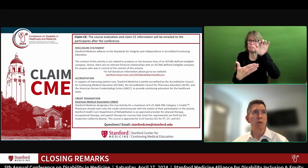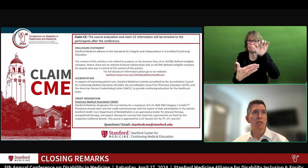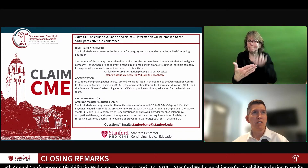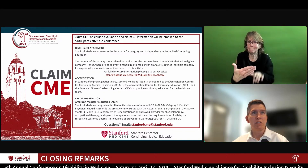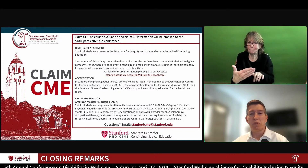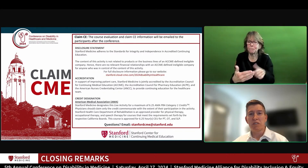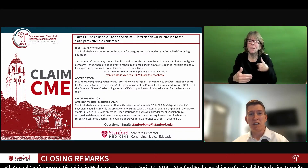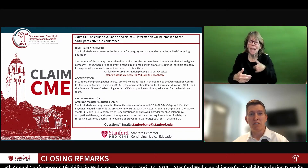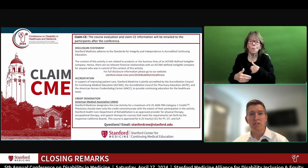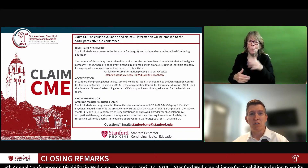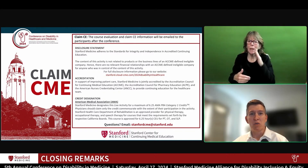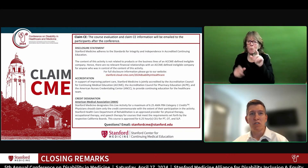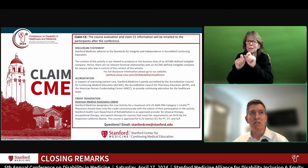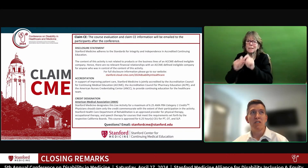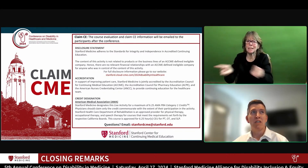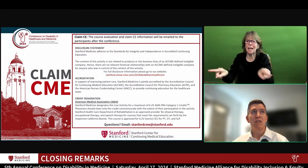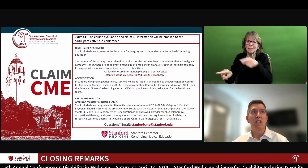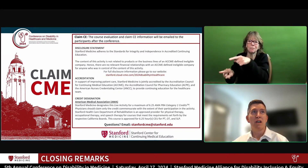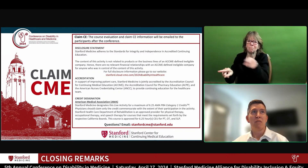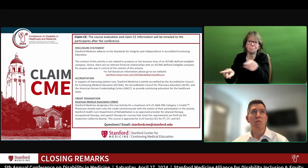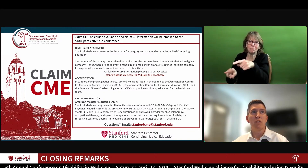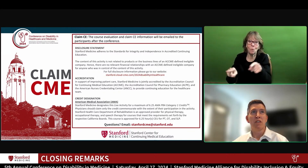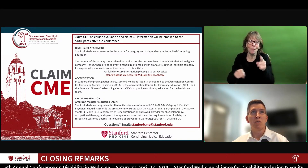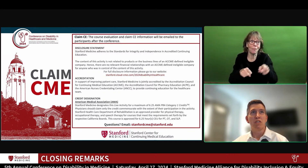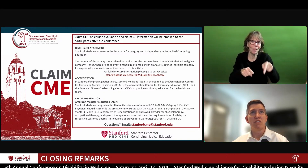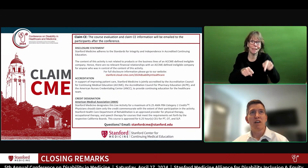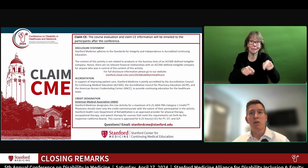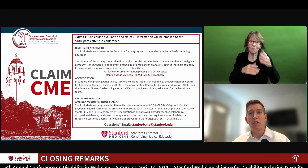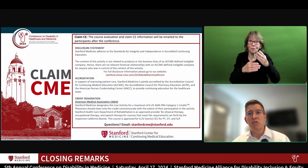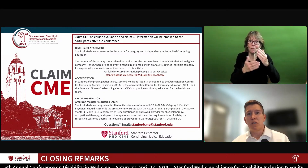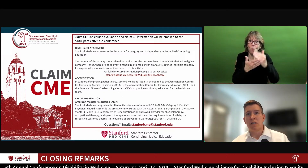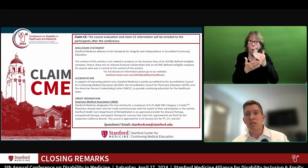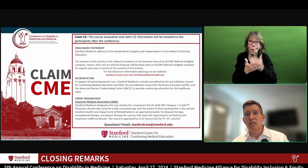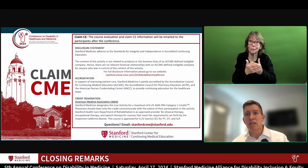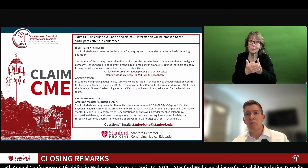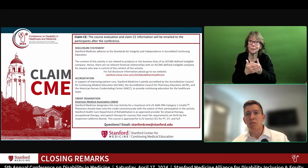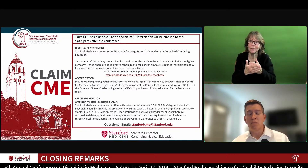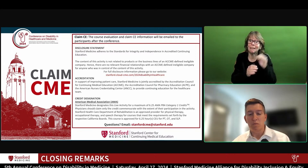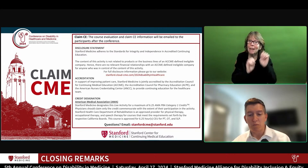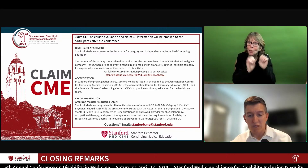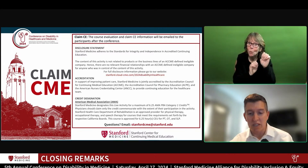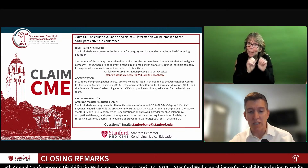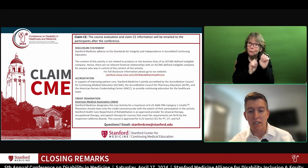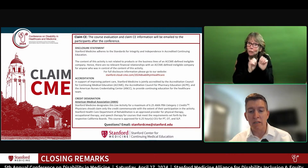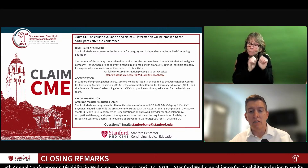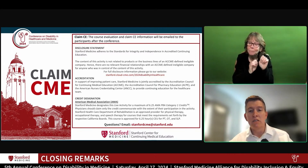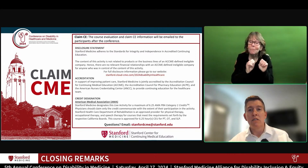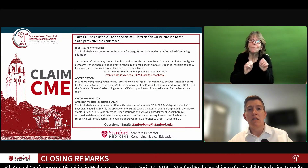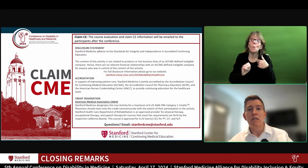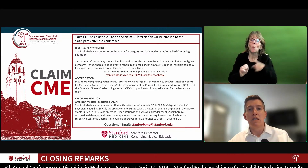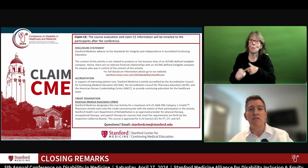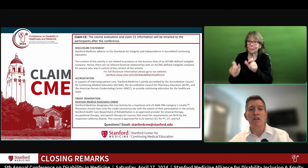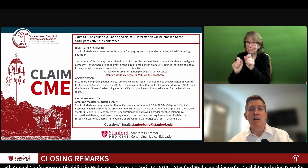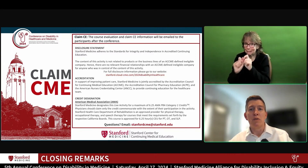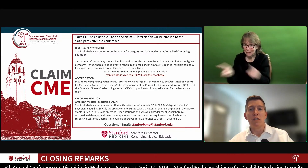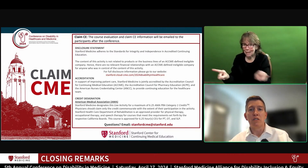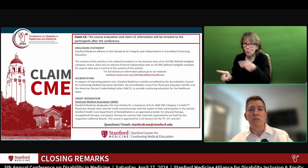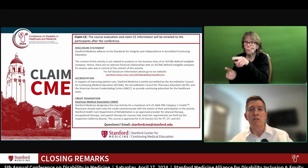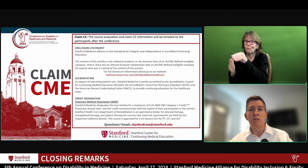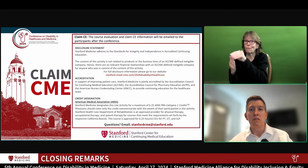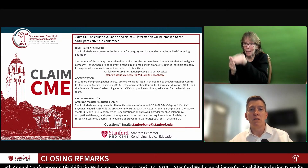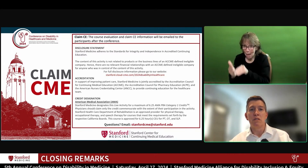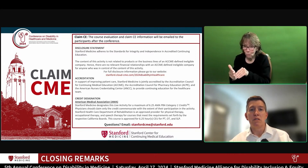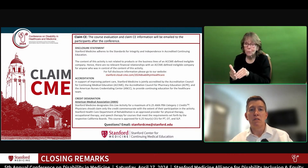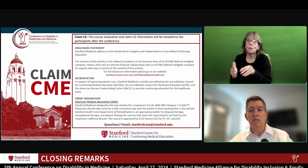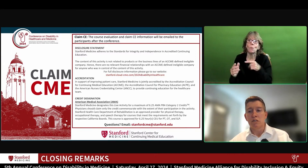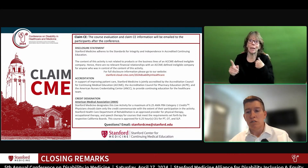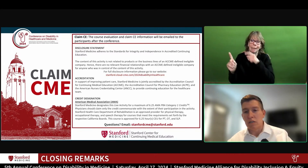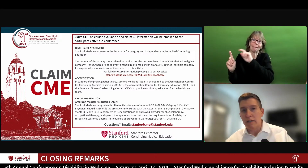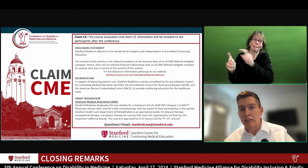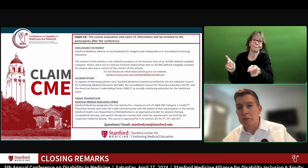the participants after the course with the course evaluation and claim CE evaluation.